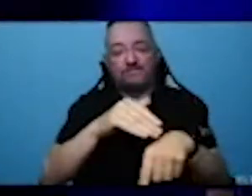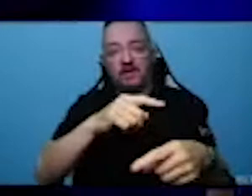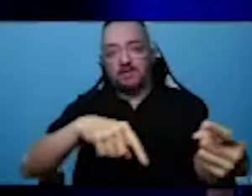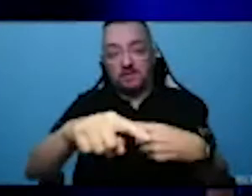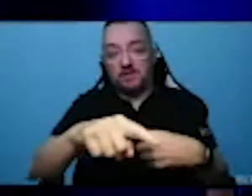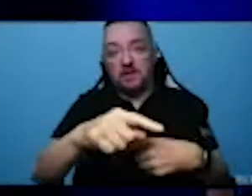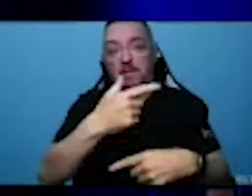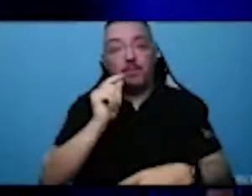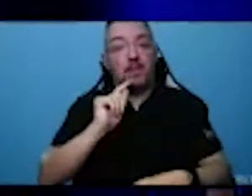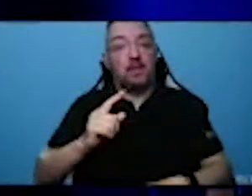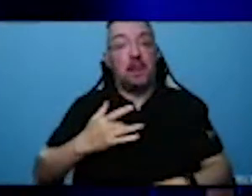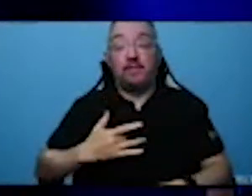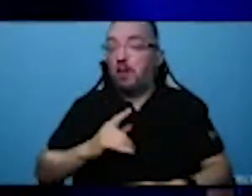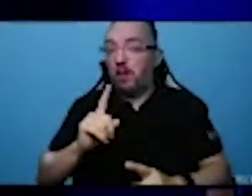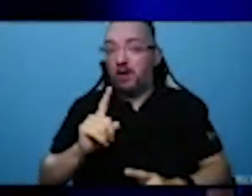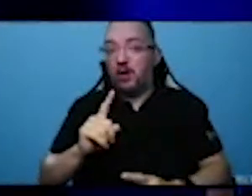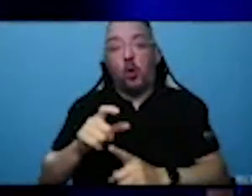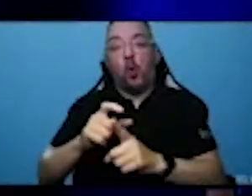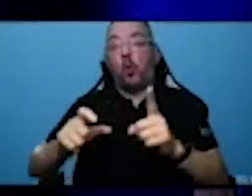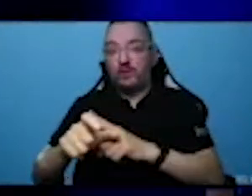So, so prevention was, was a key learning for us.